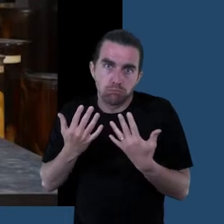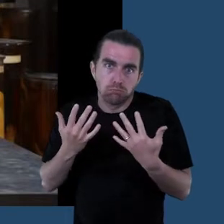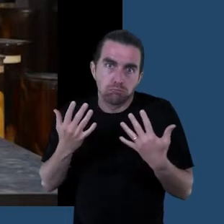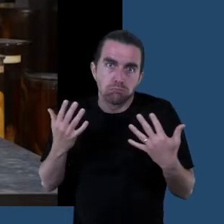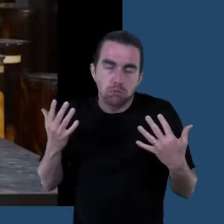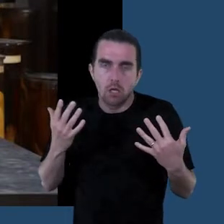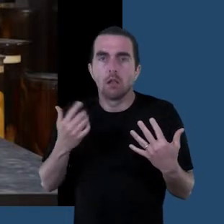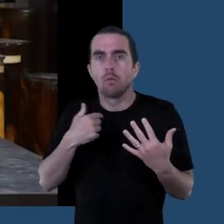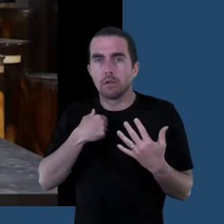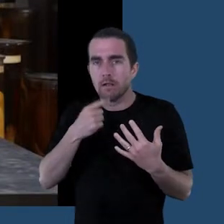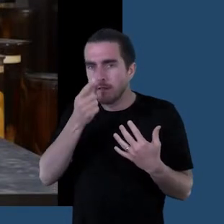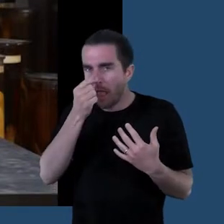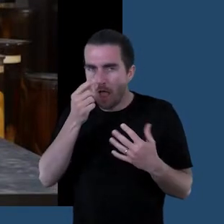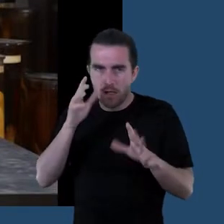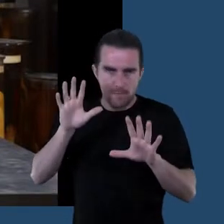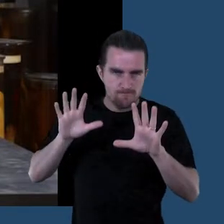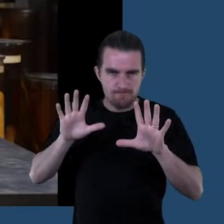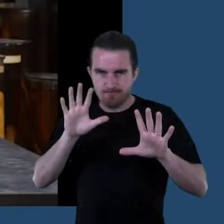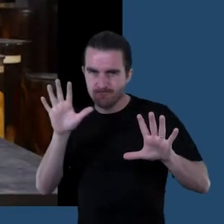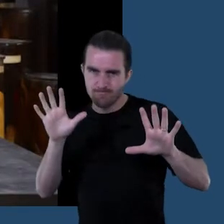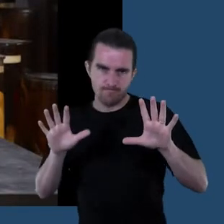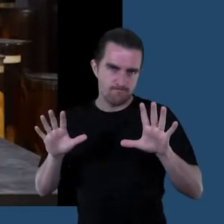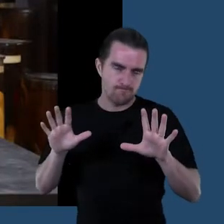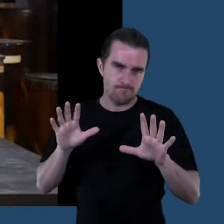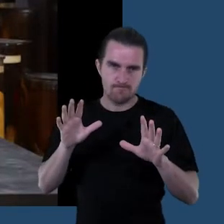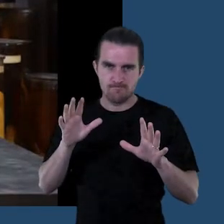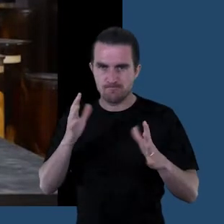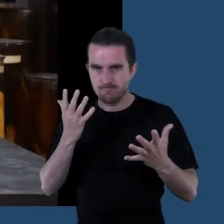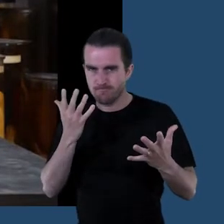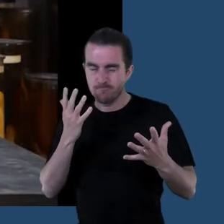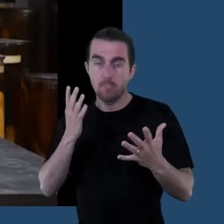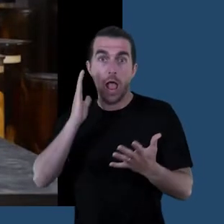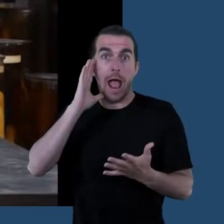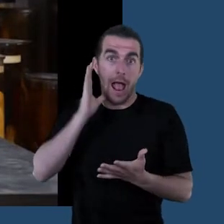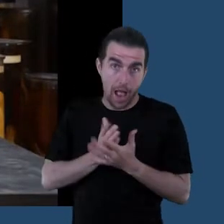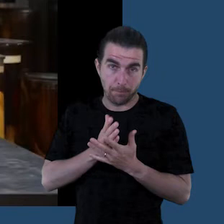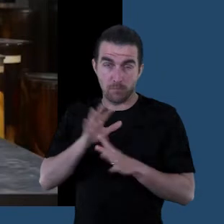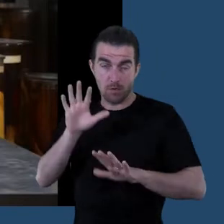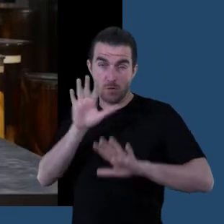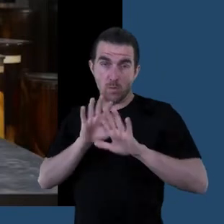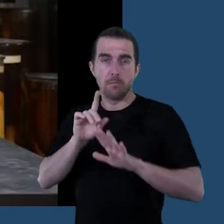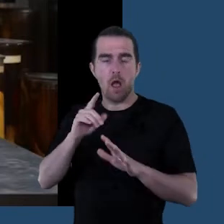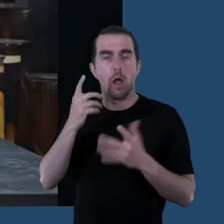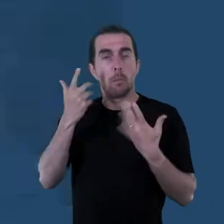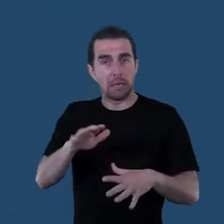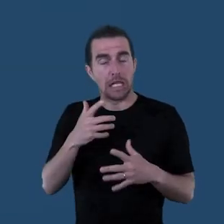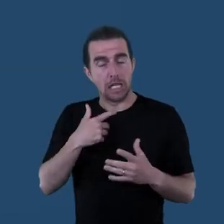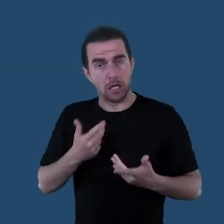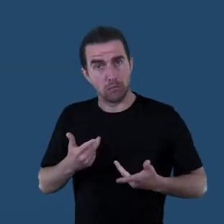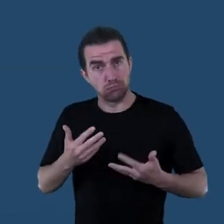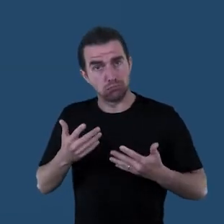And, in fact, we were able to estimate, well, actually not estimate, we did a tally, a total